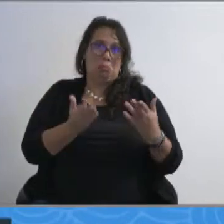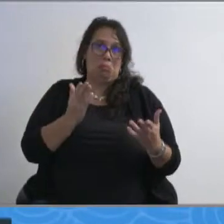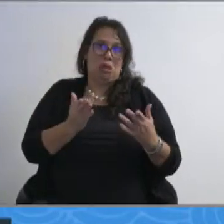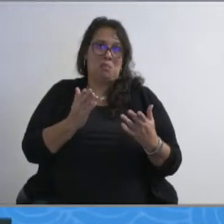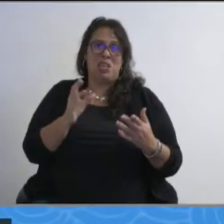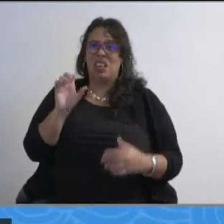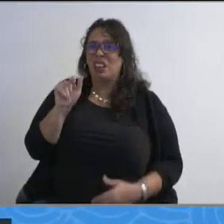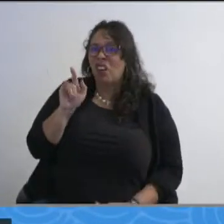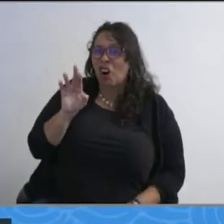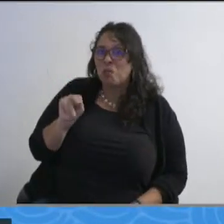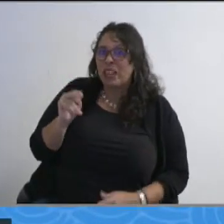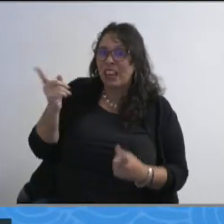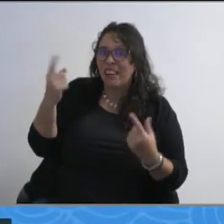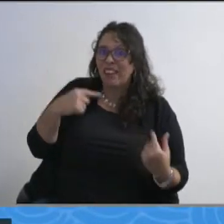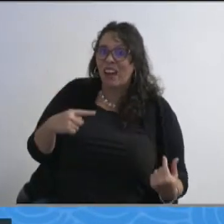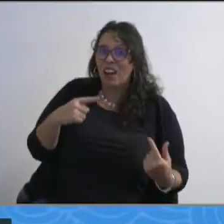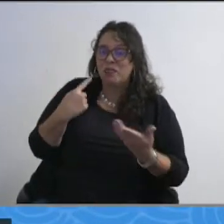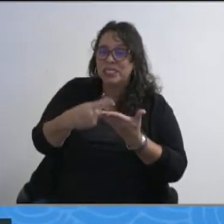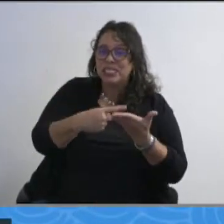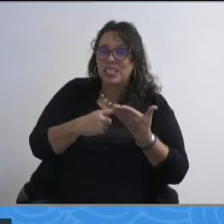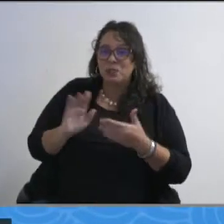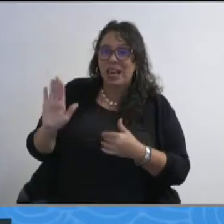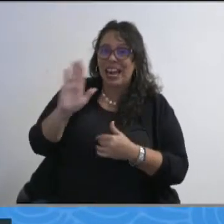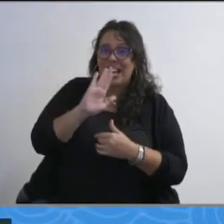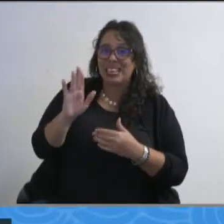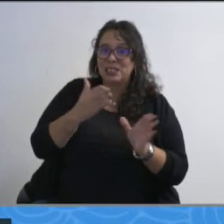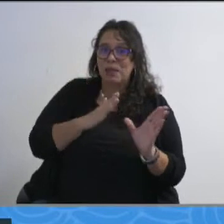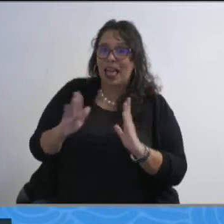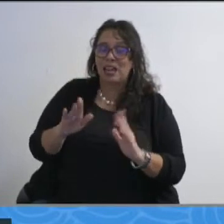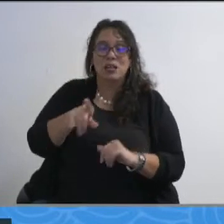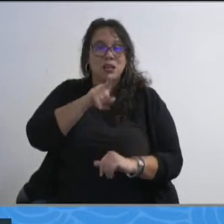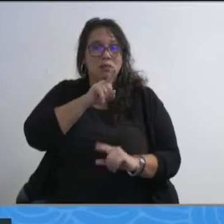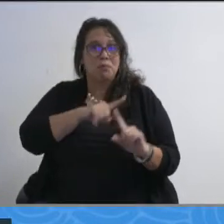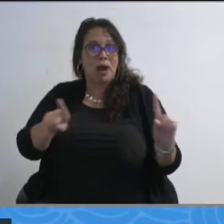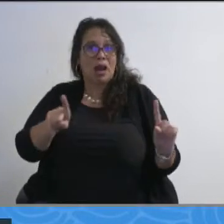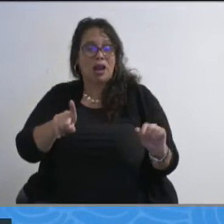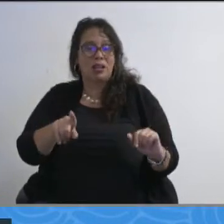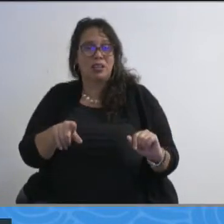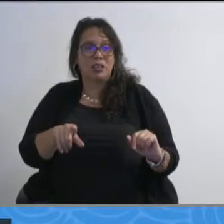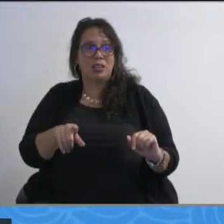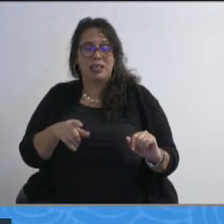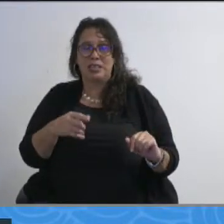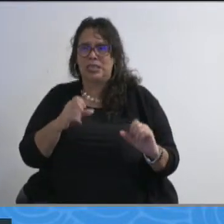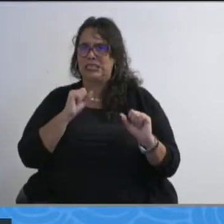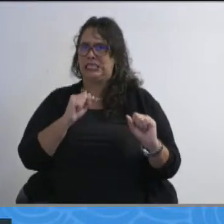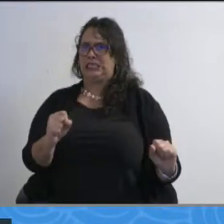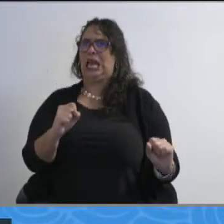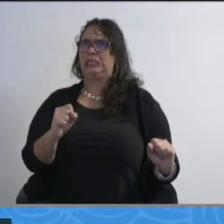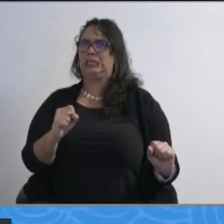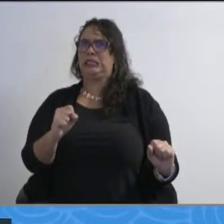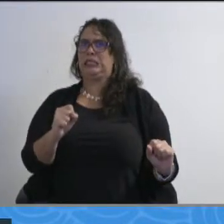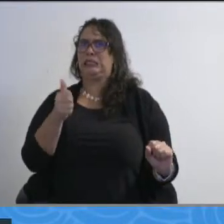and talk about his plan, but he does have a really intense plan surrounding this.